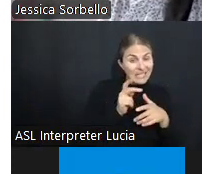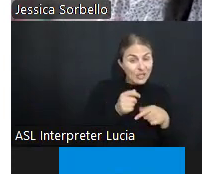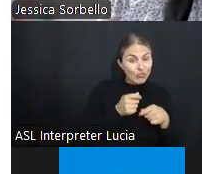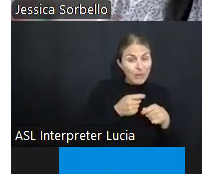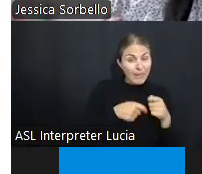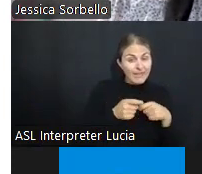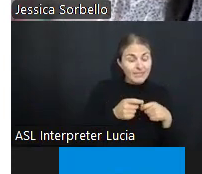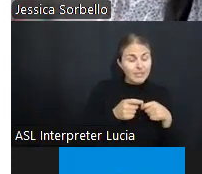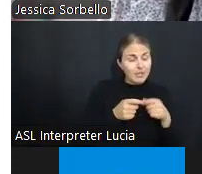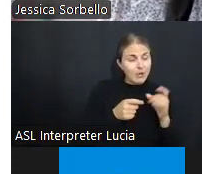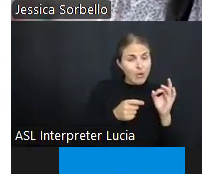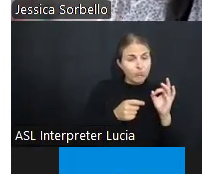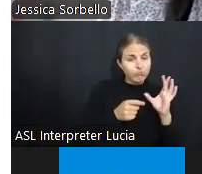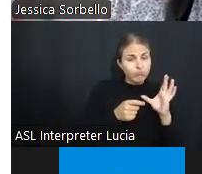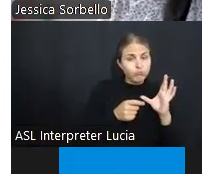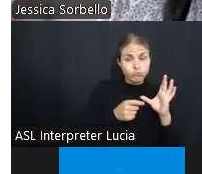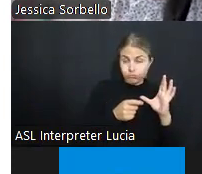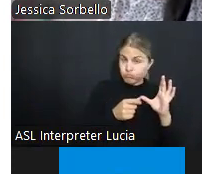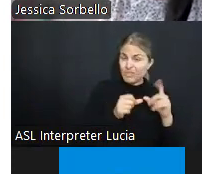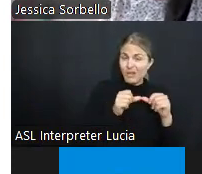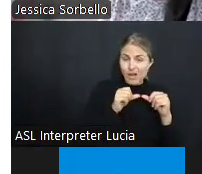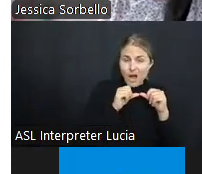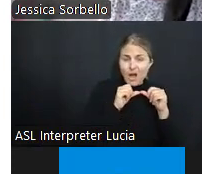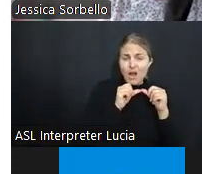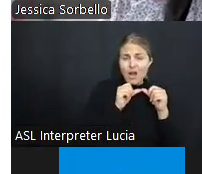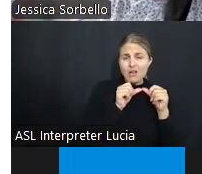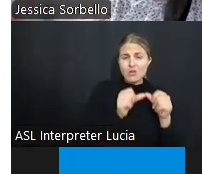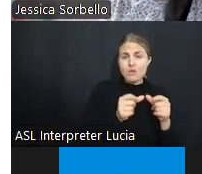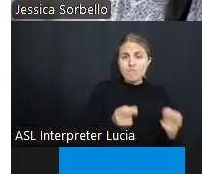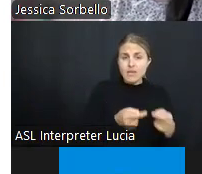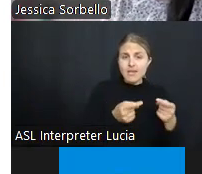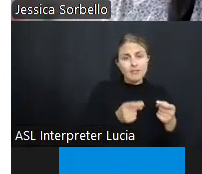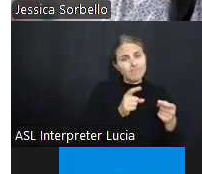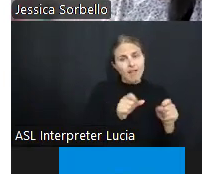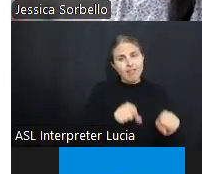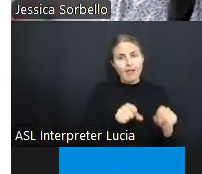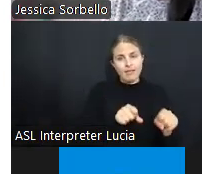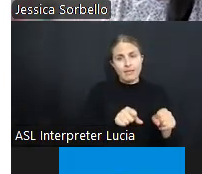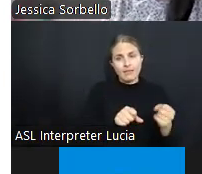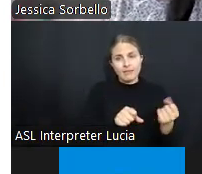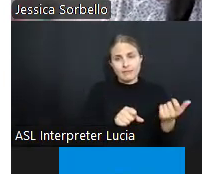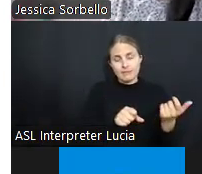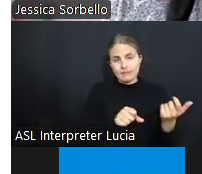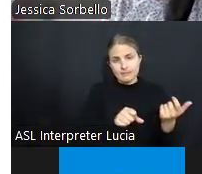, we want to kind of look